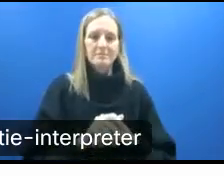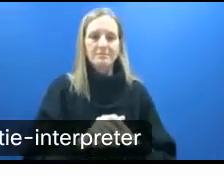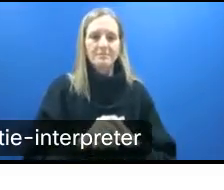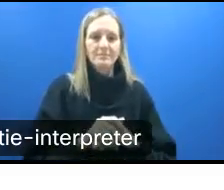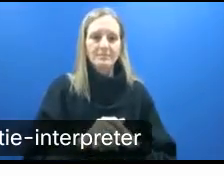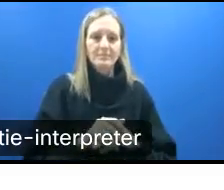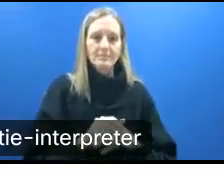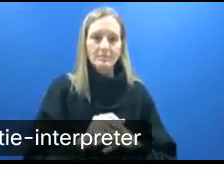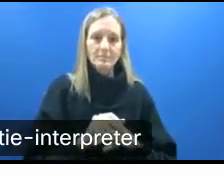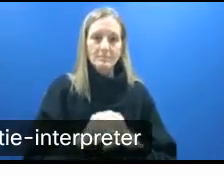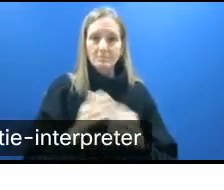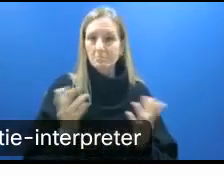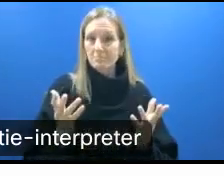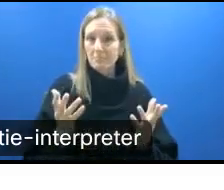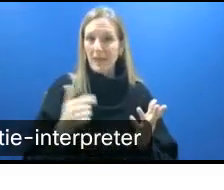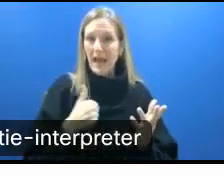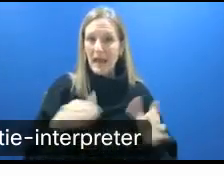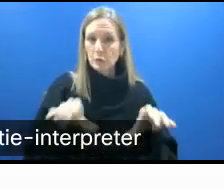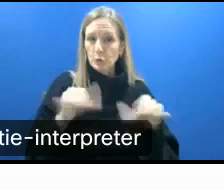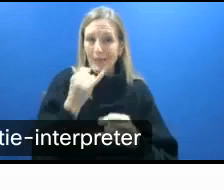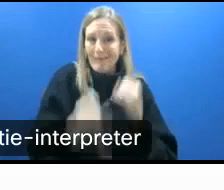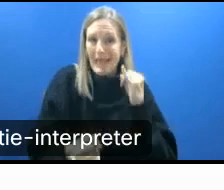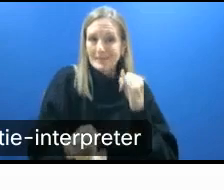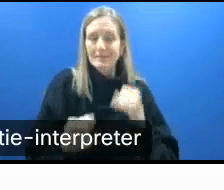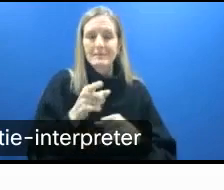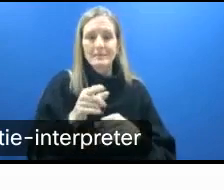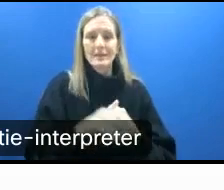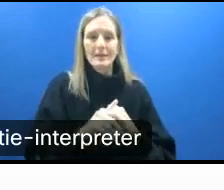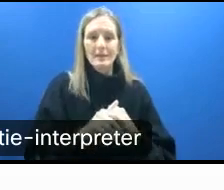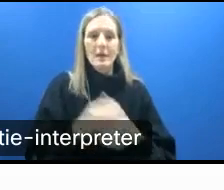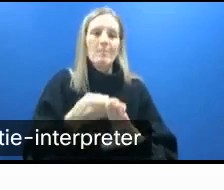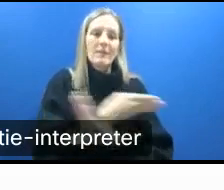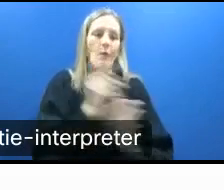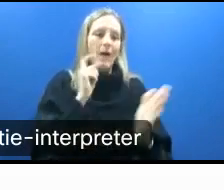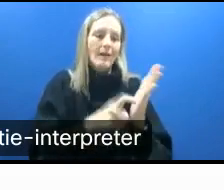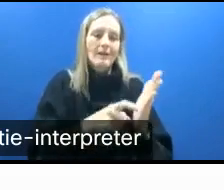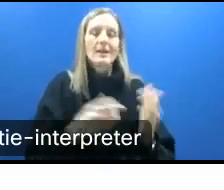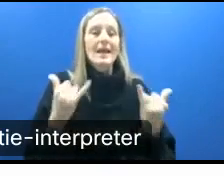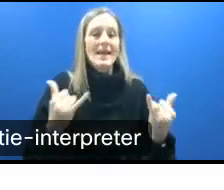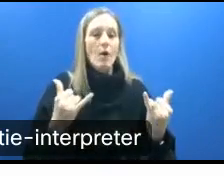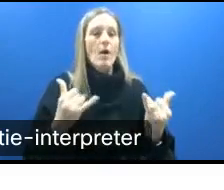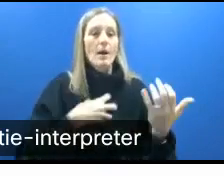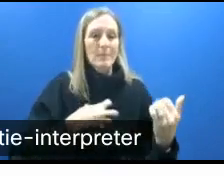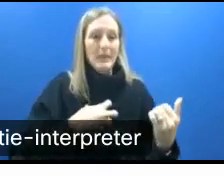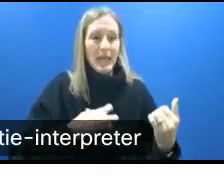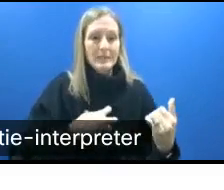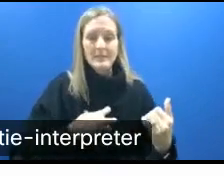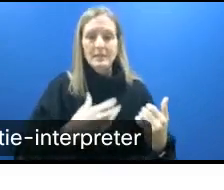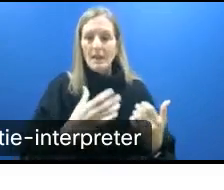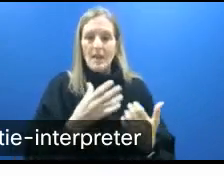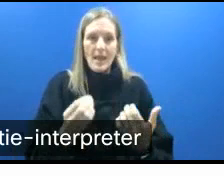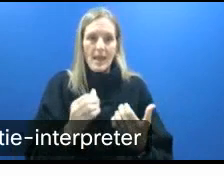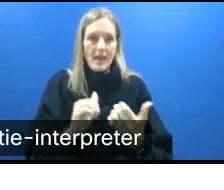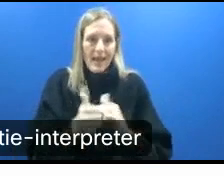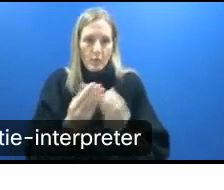I think I'll go on to the last slide before acknowledgment, which is frequent complaints by patients and residents and how to facilities working to resolve these issues.